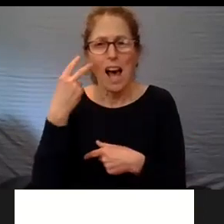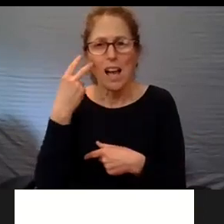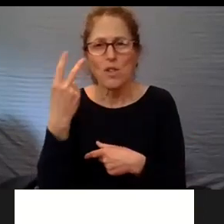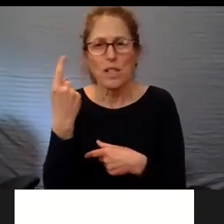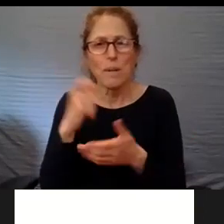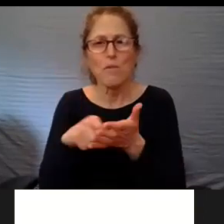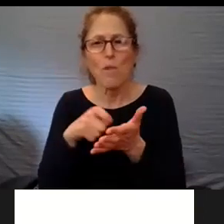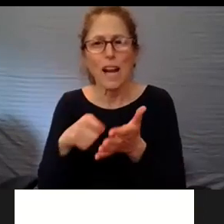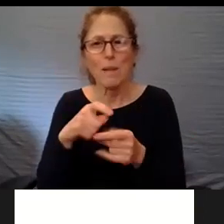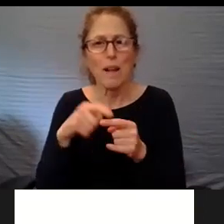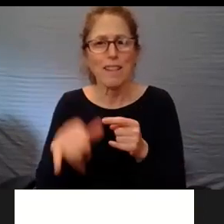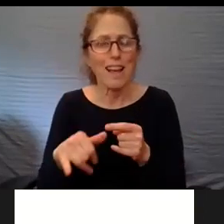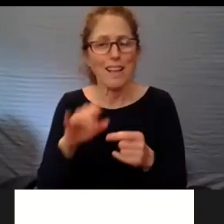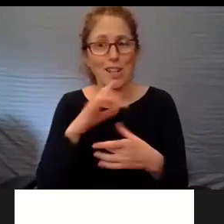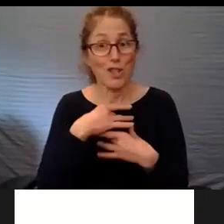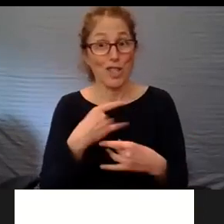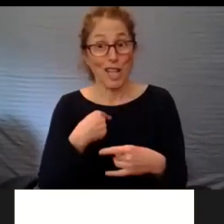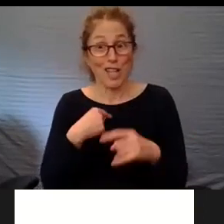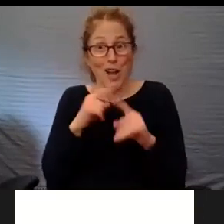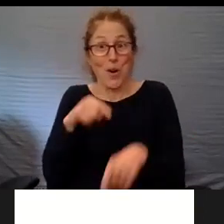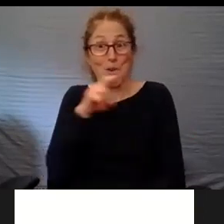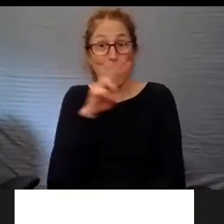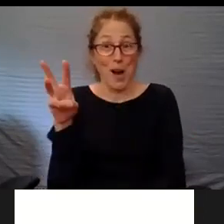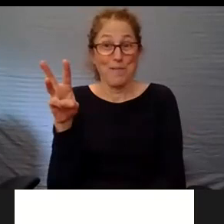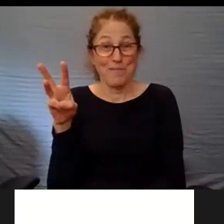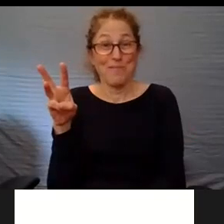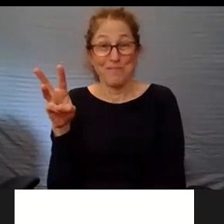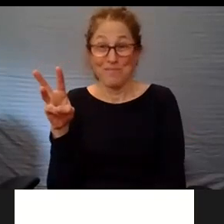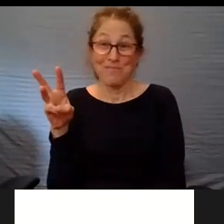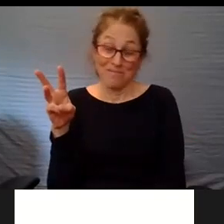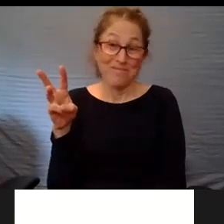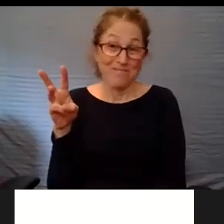Interesting, because I go to the University of Washington. Sure.